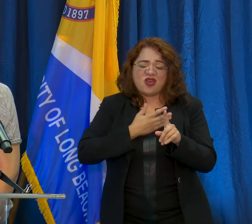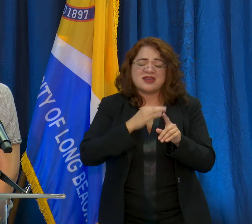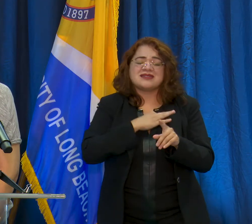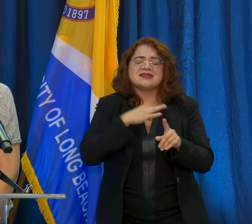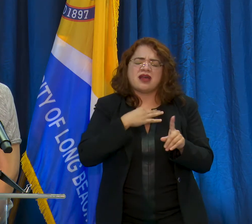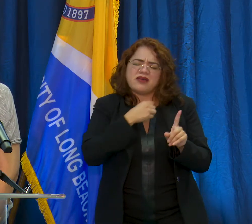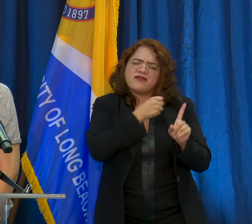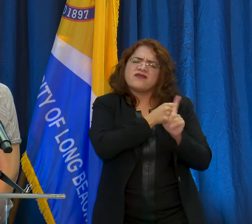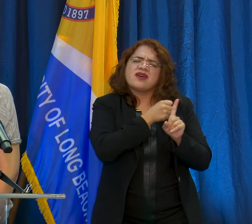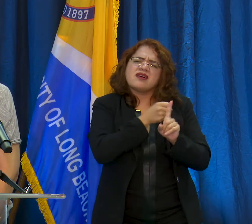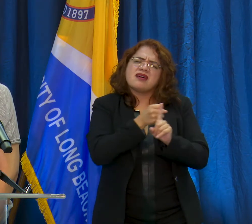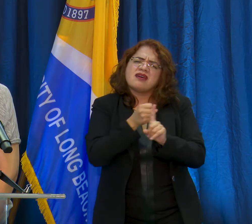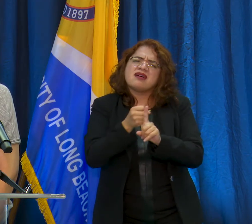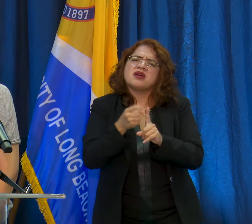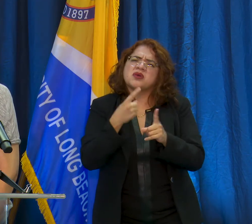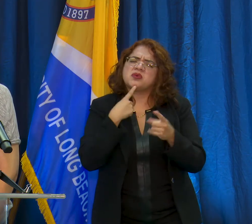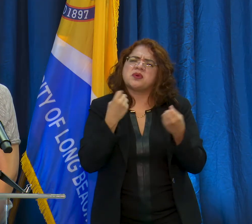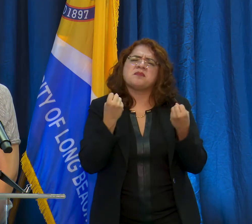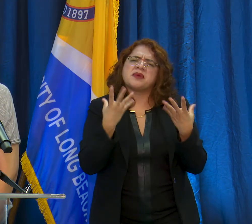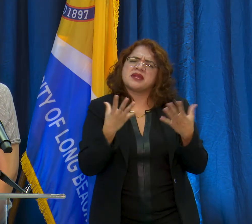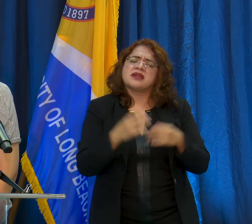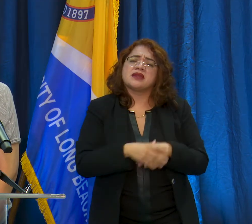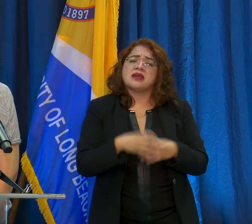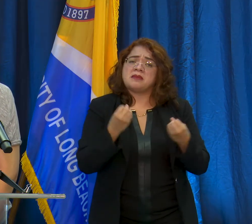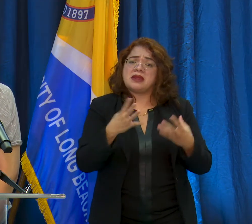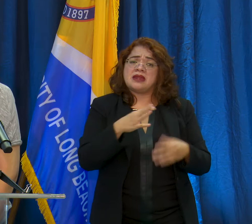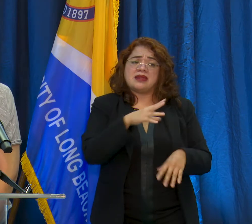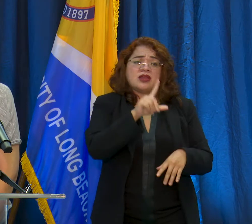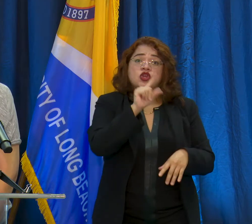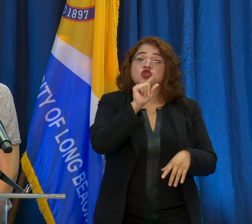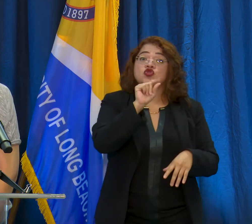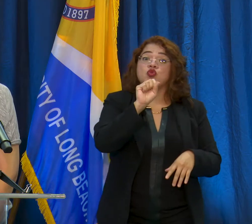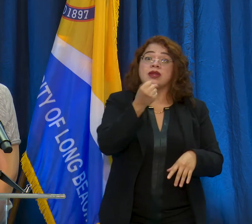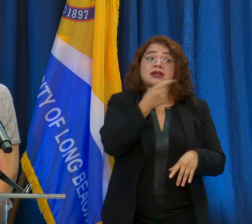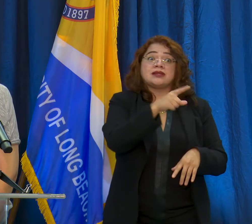that were in their 20s working